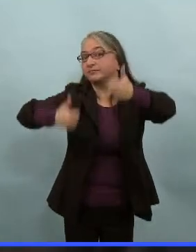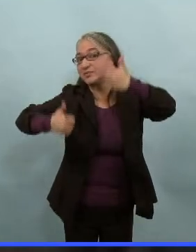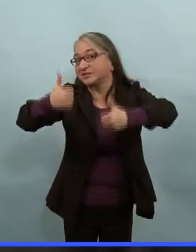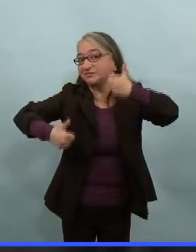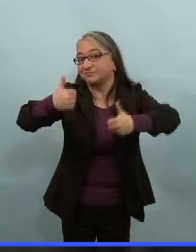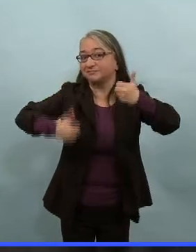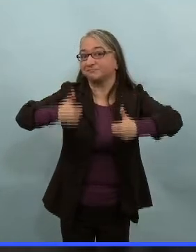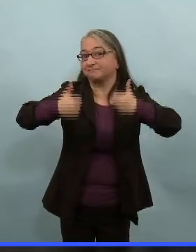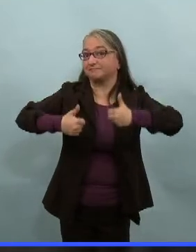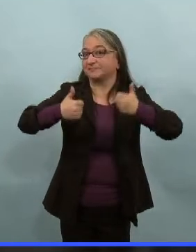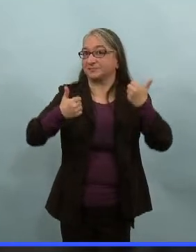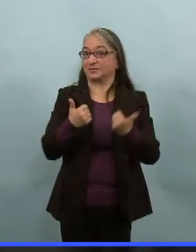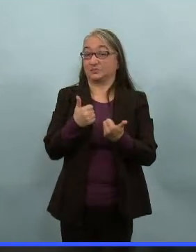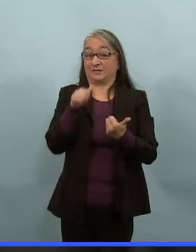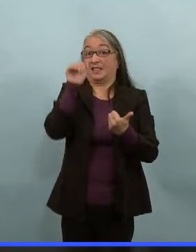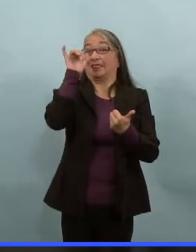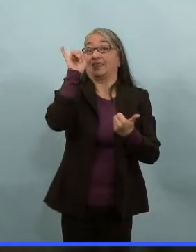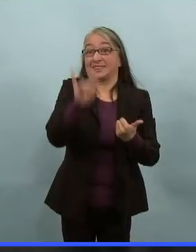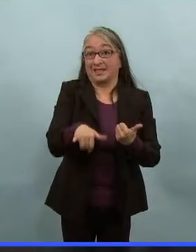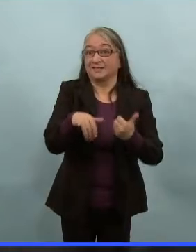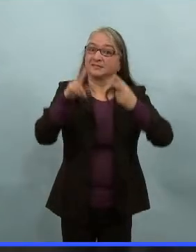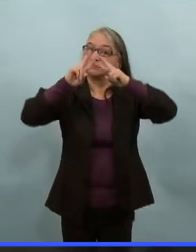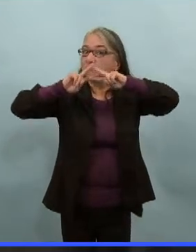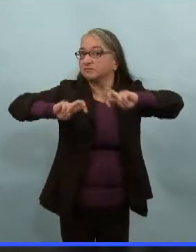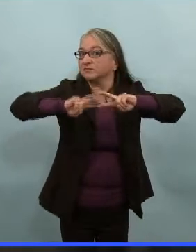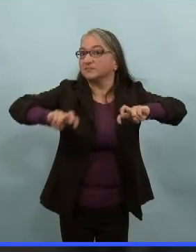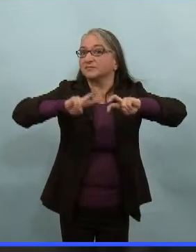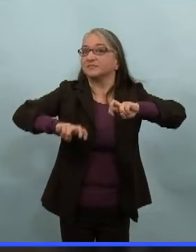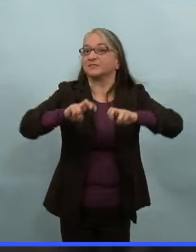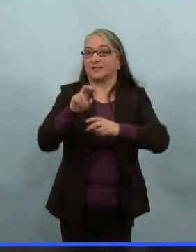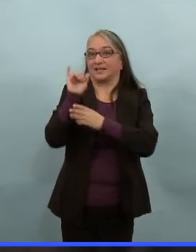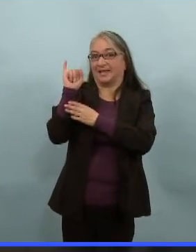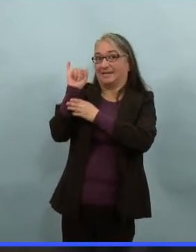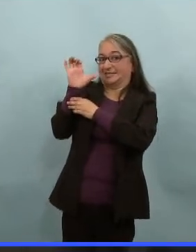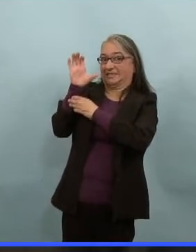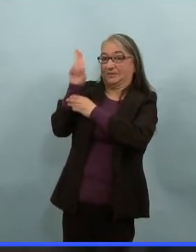the icu data in most jurisdictions is fairly pure related to kova 19.